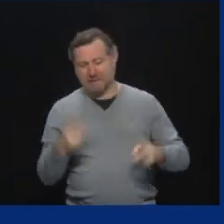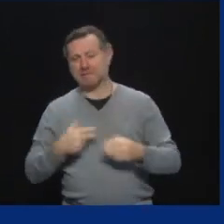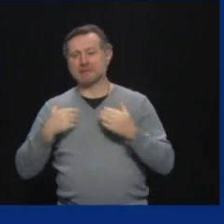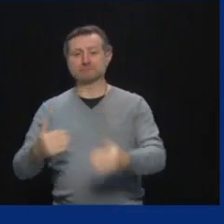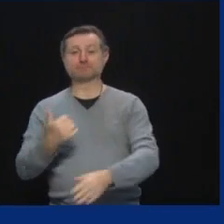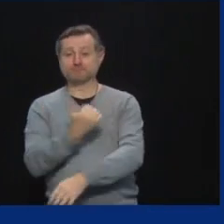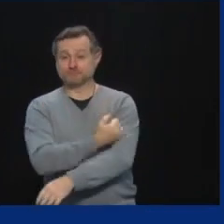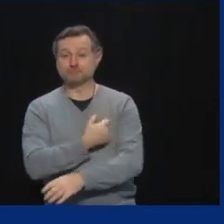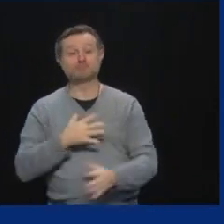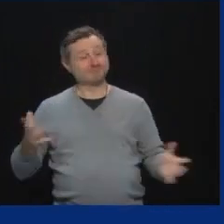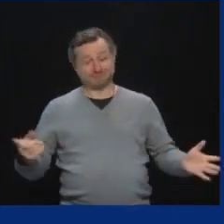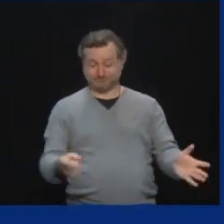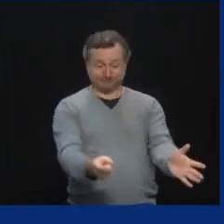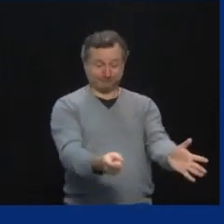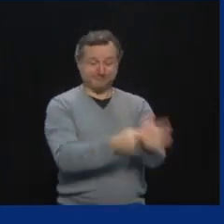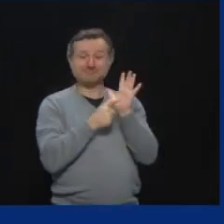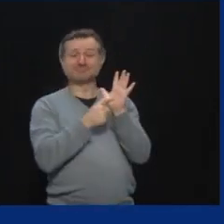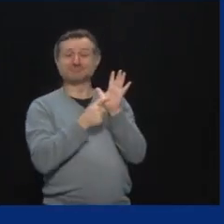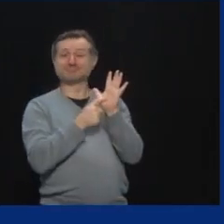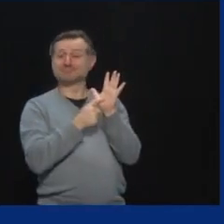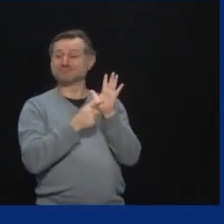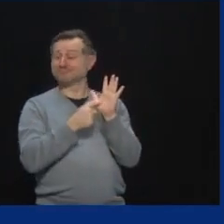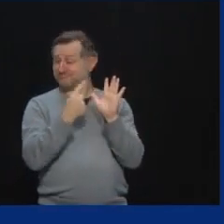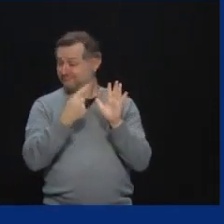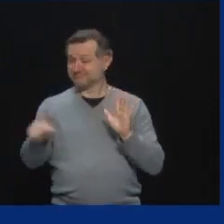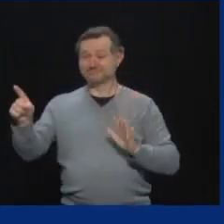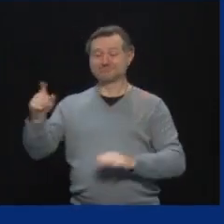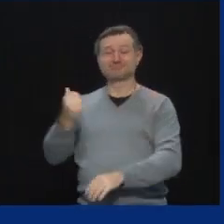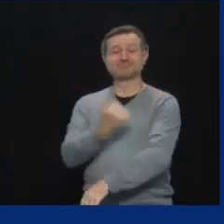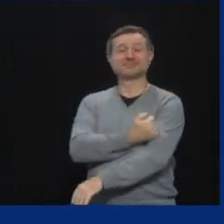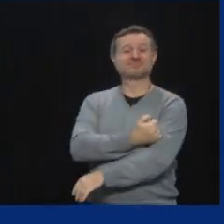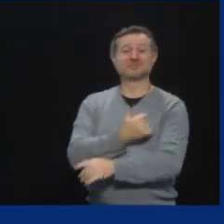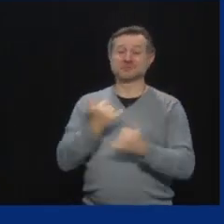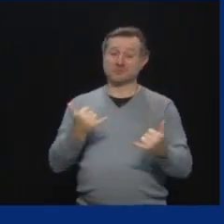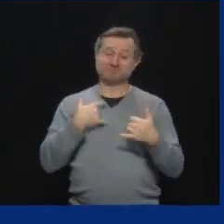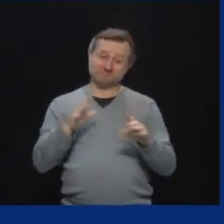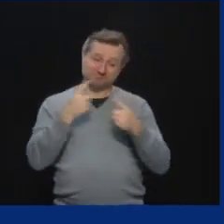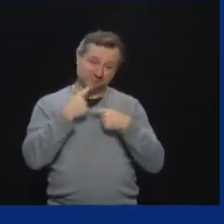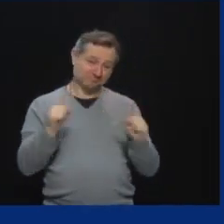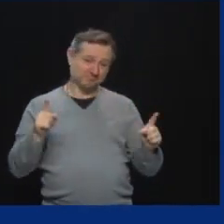date in place and I have to say to all the health care workers and especially